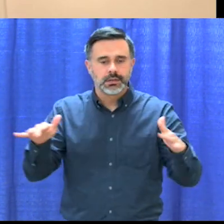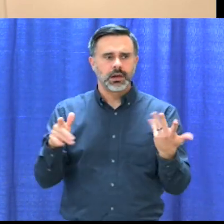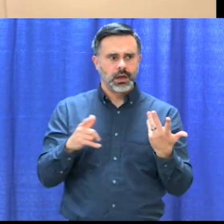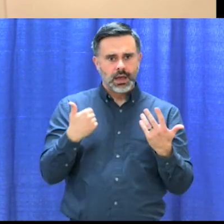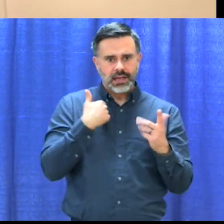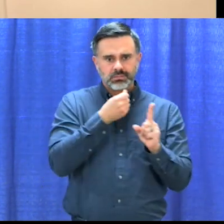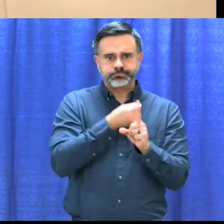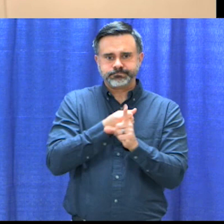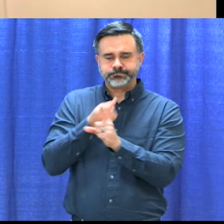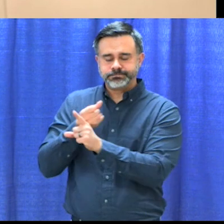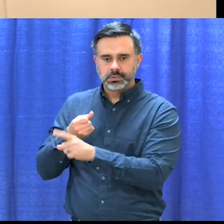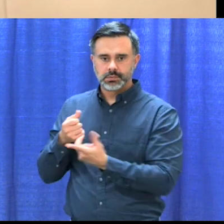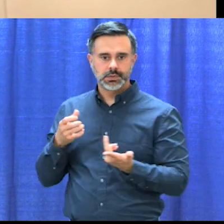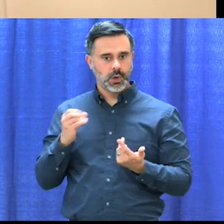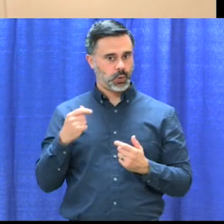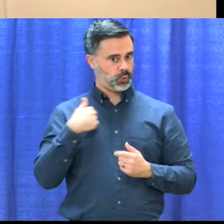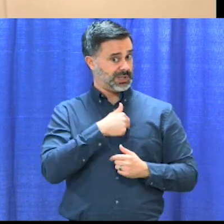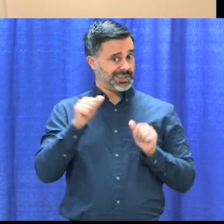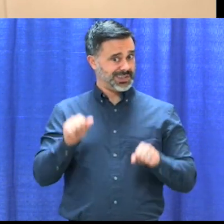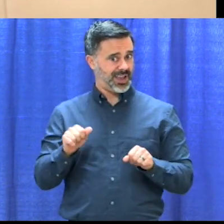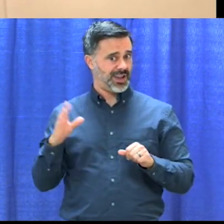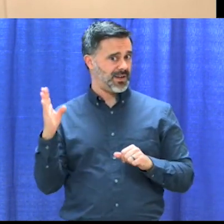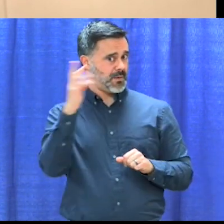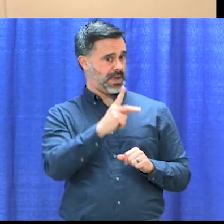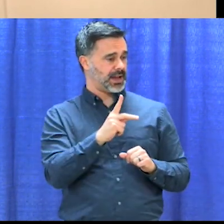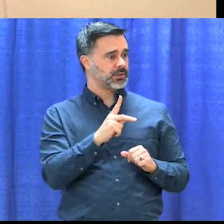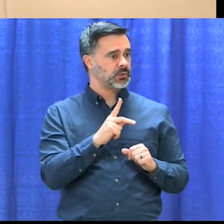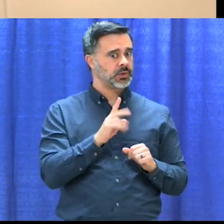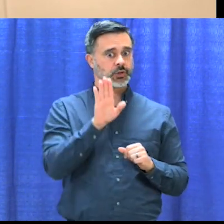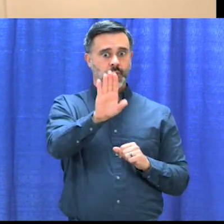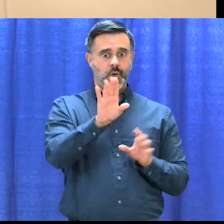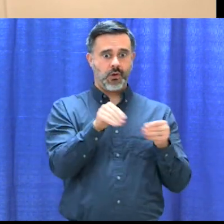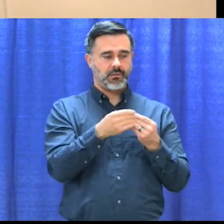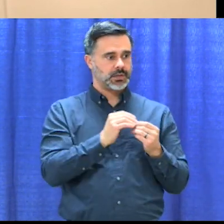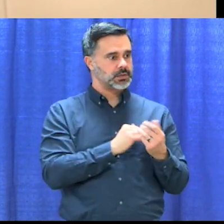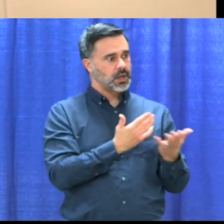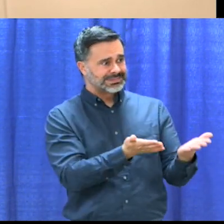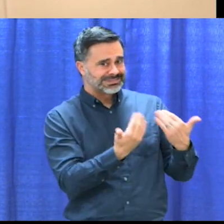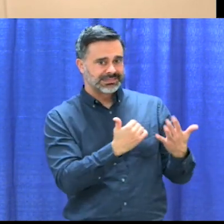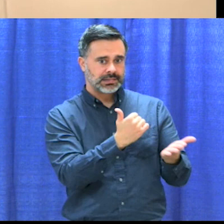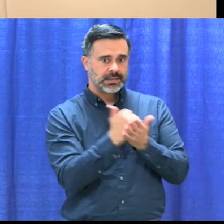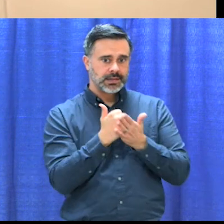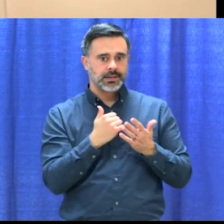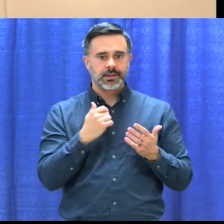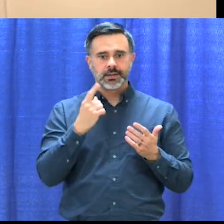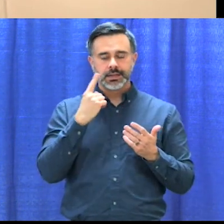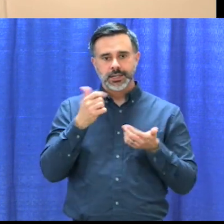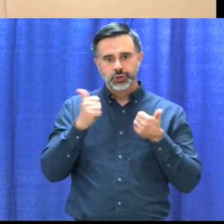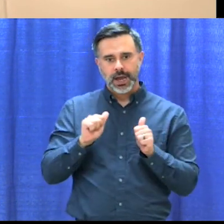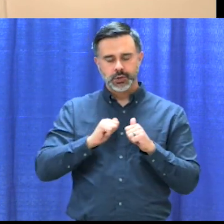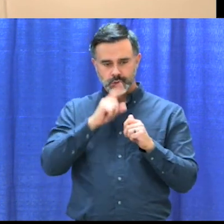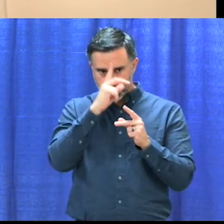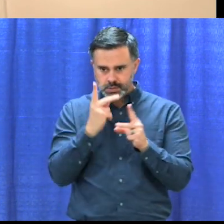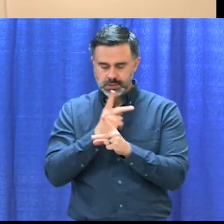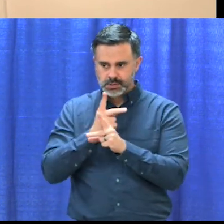if we may to enlists your support in massaging some of the local opposition that some of